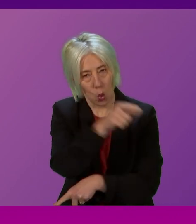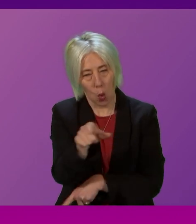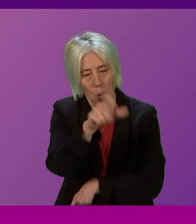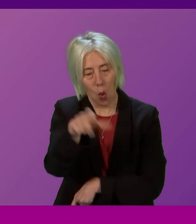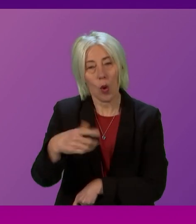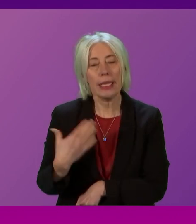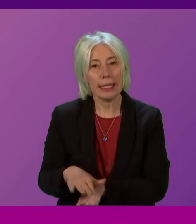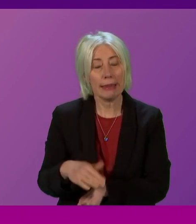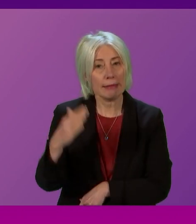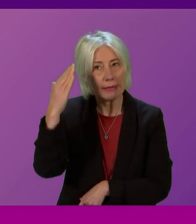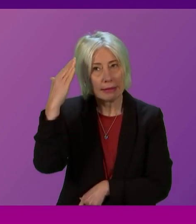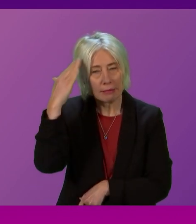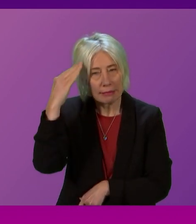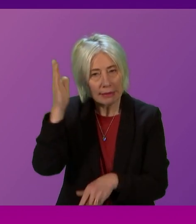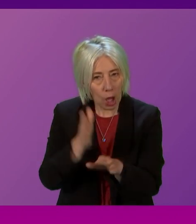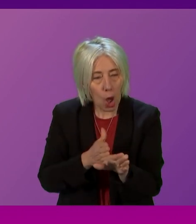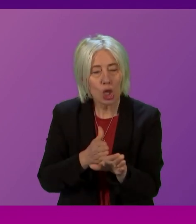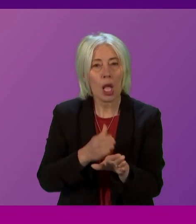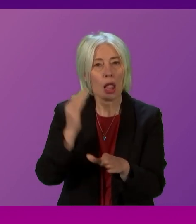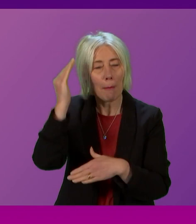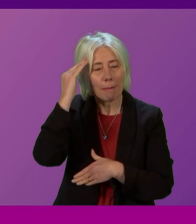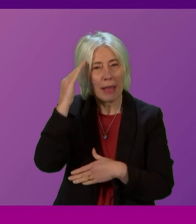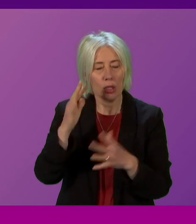It is causing our NHS staff psychological and mental trauma.